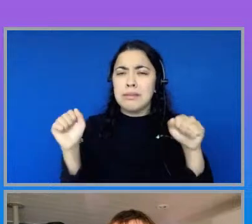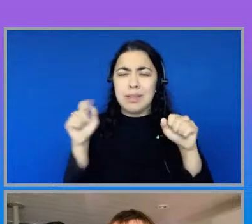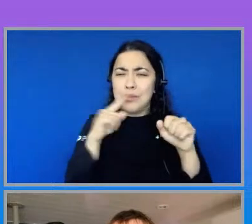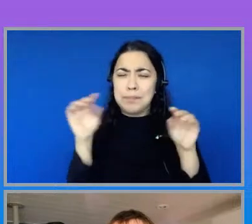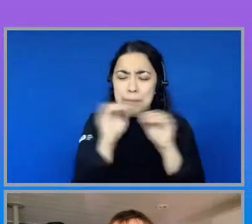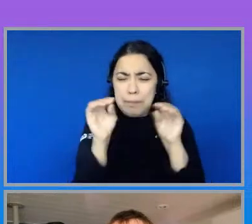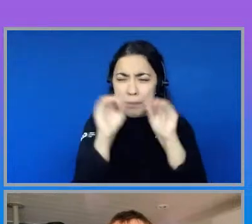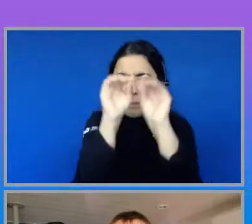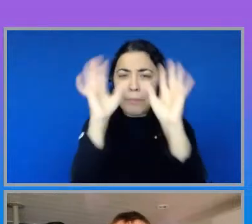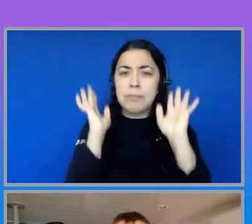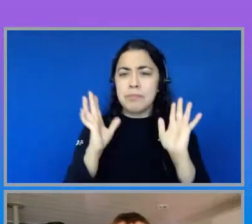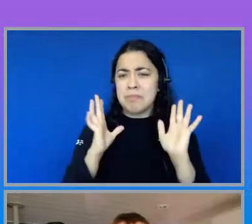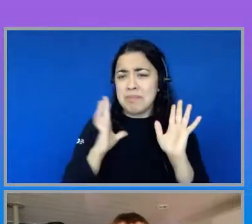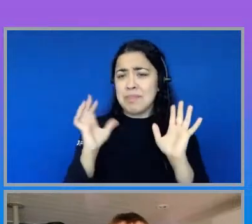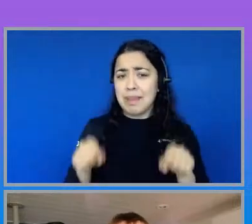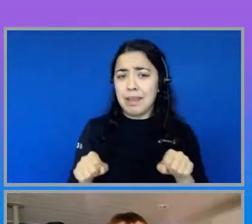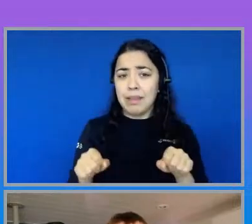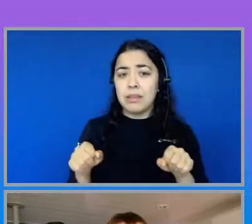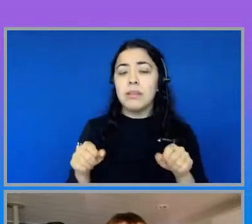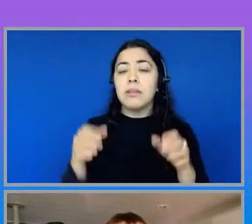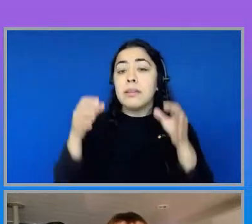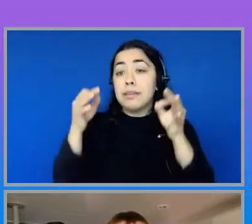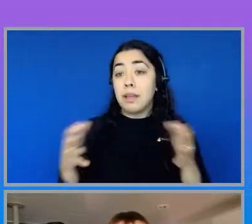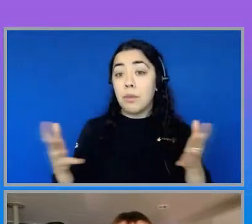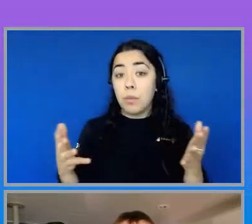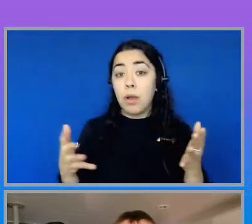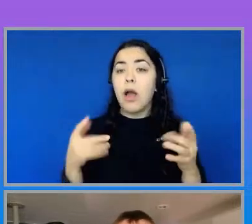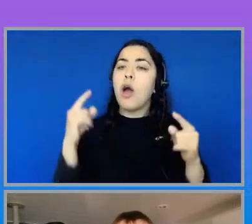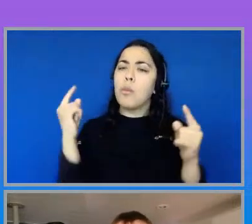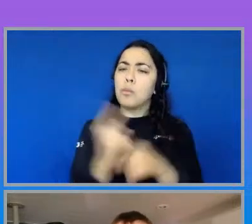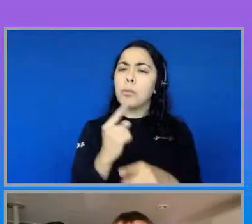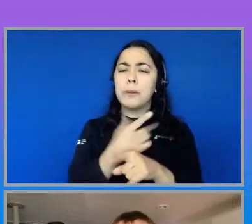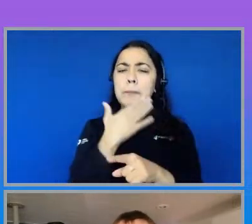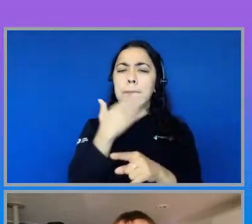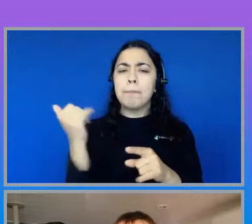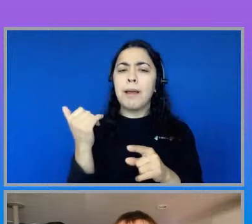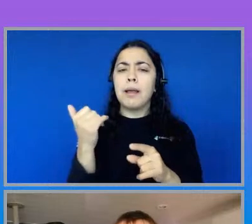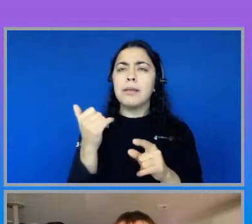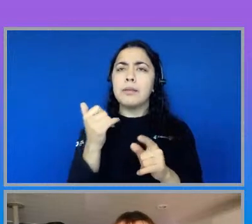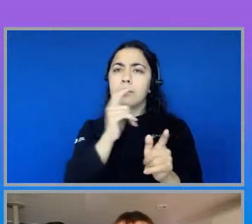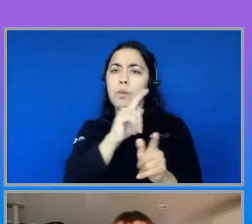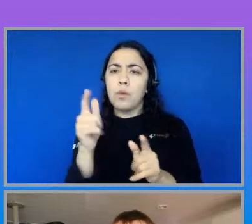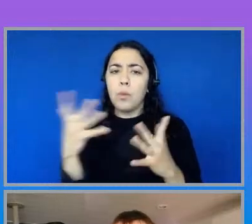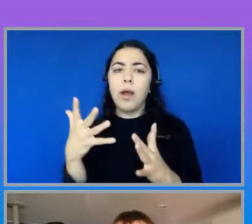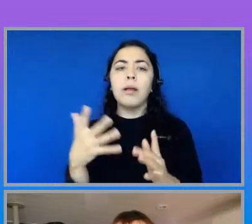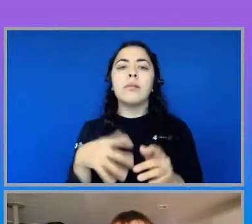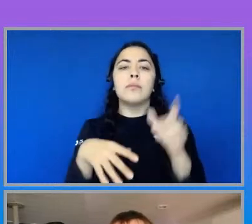densely packed layout and decide that the appropriate order for